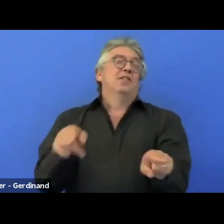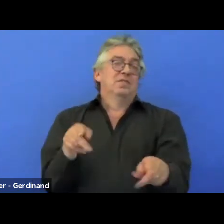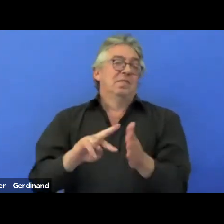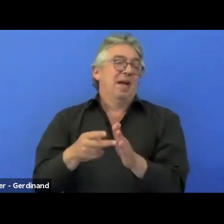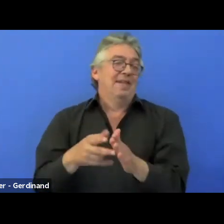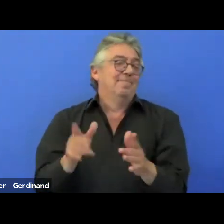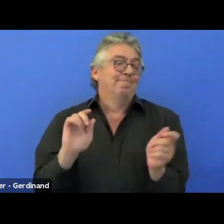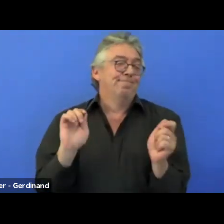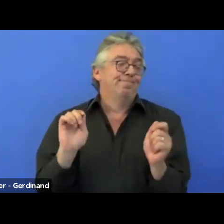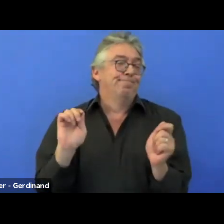Next.